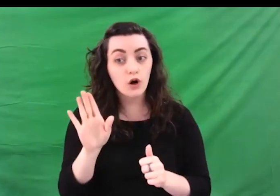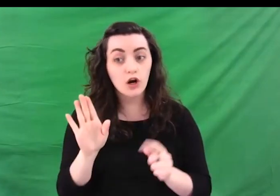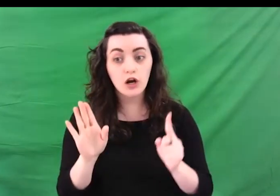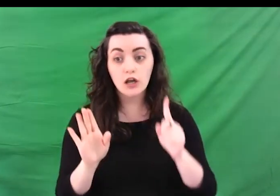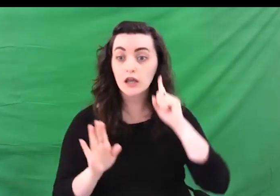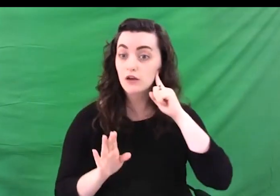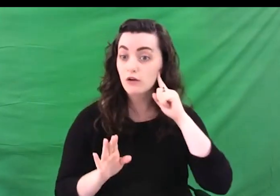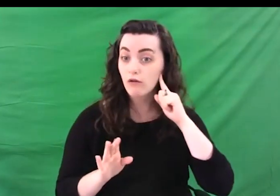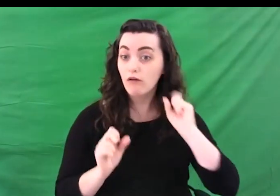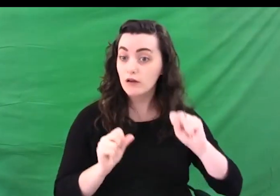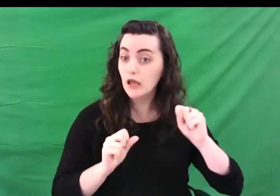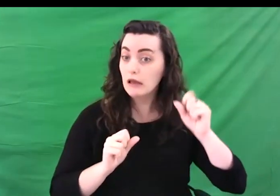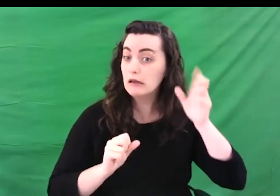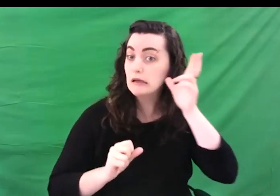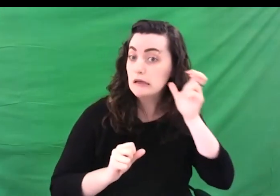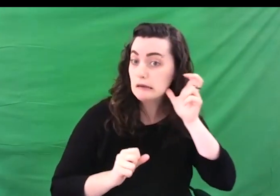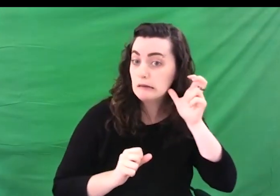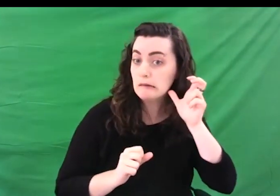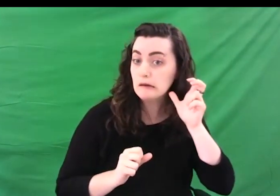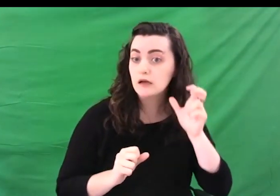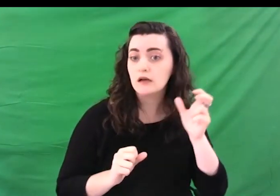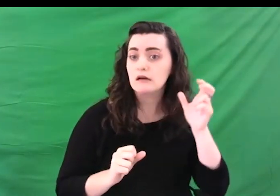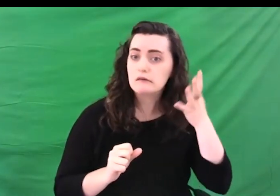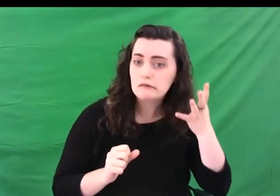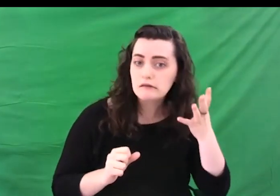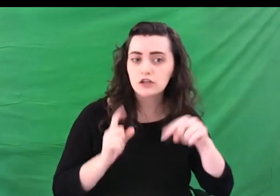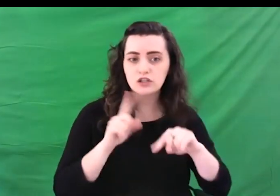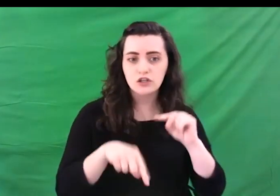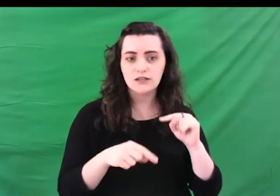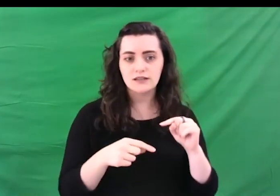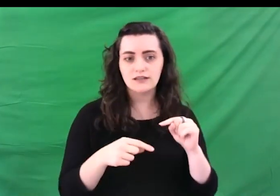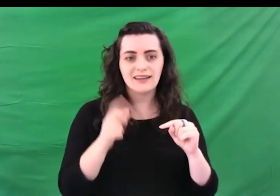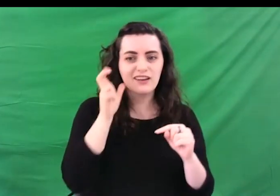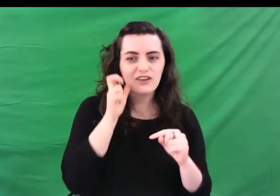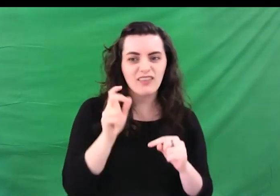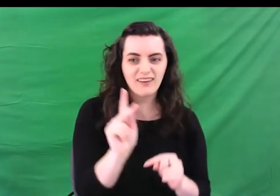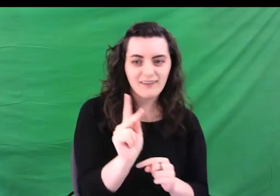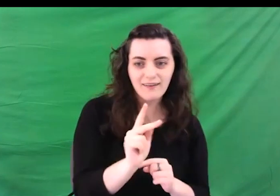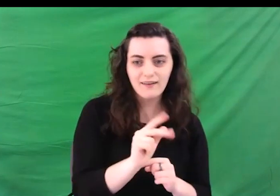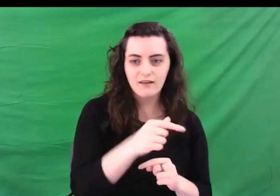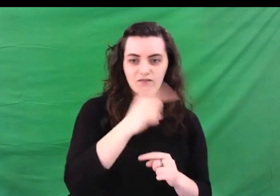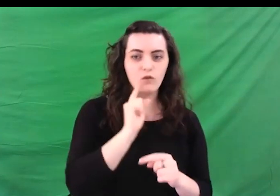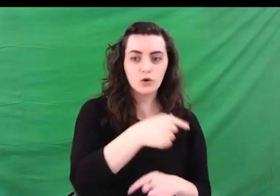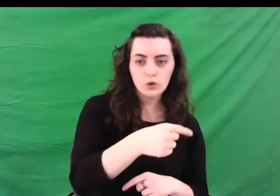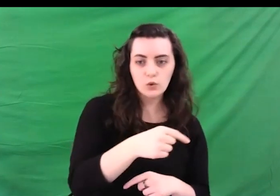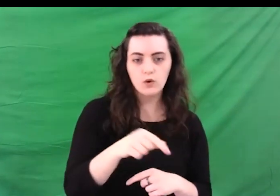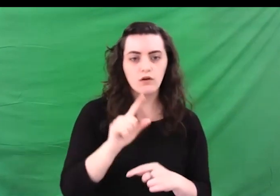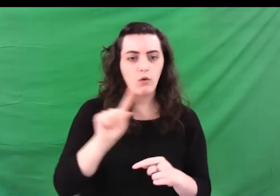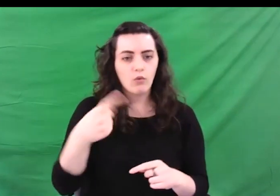just heard that "wa" at the end. She had a hard time hearing the "ck" at the beginning. But one of the qu.